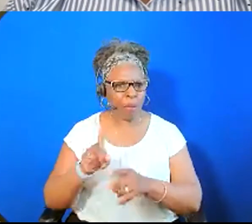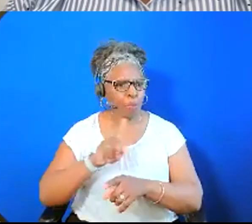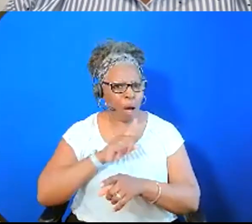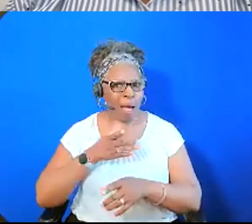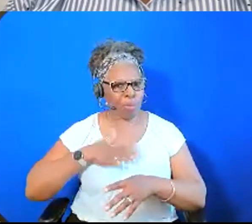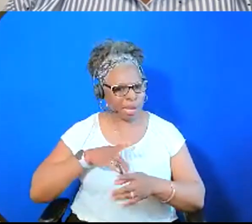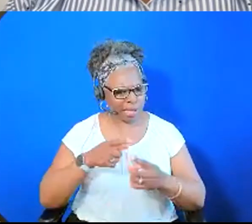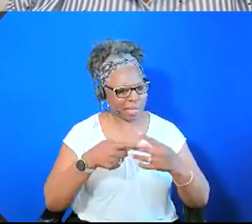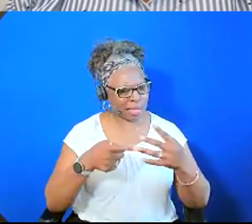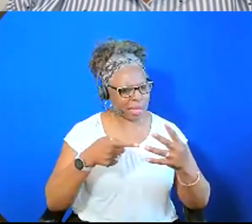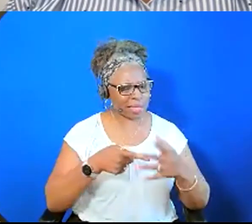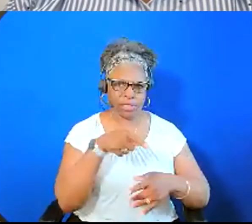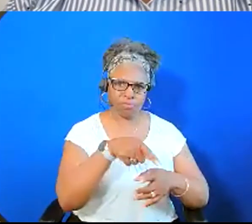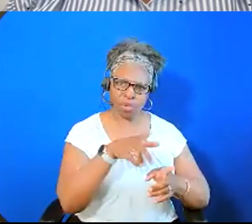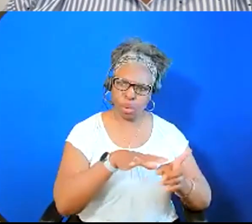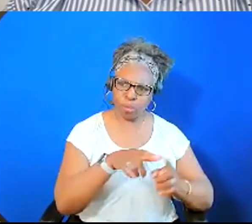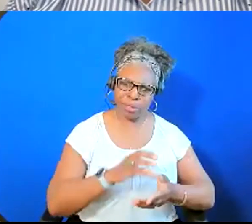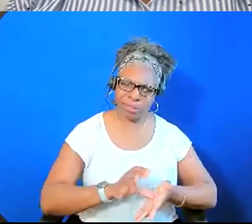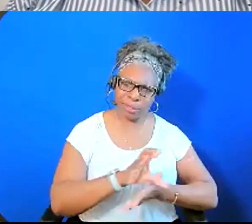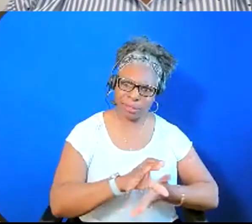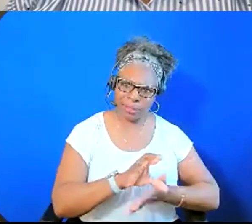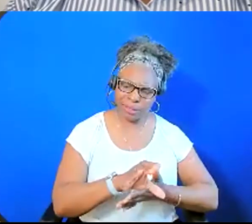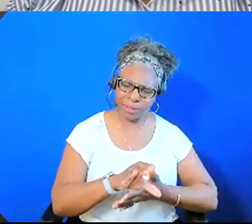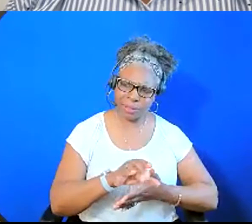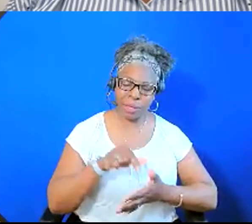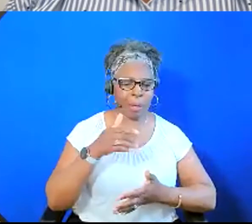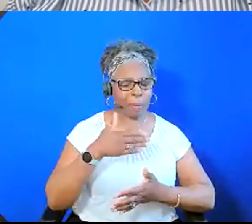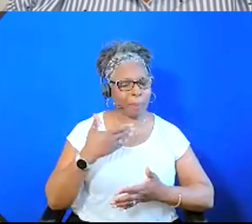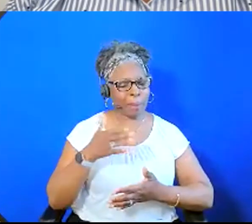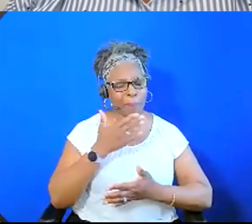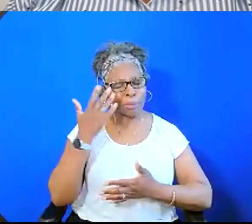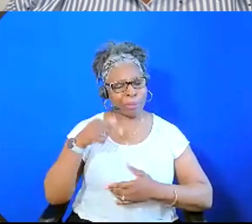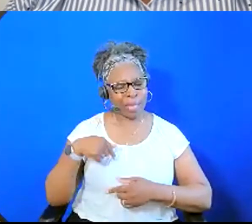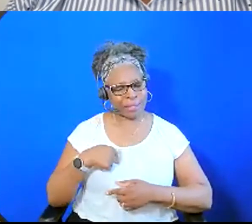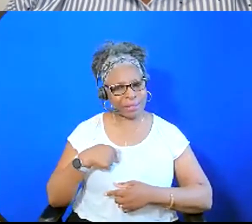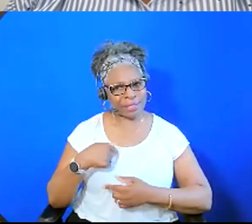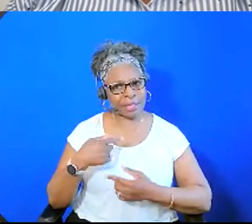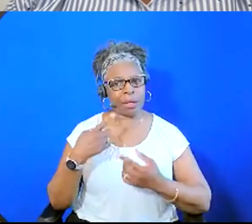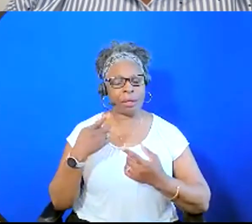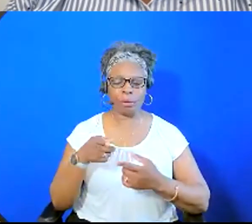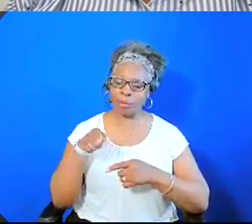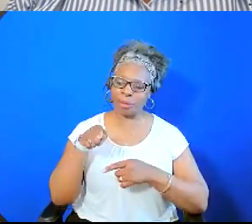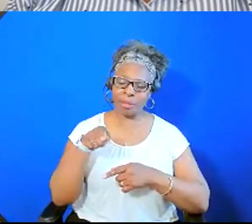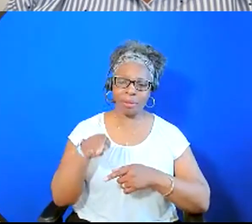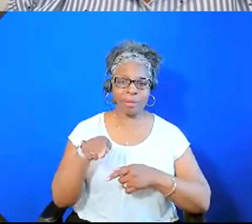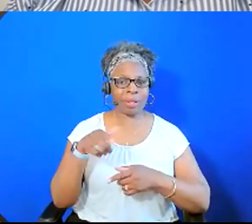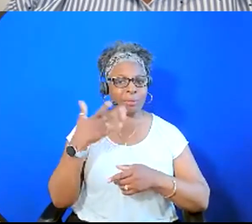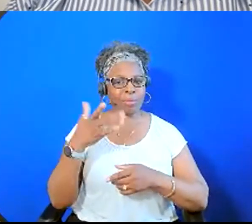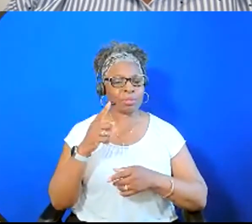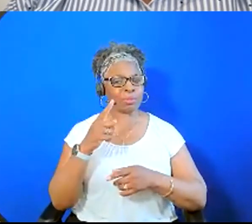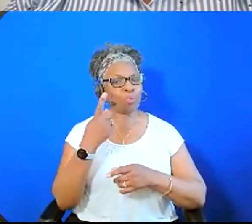final event, or like, there was many final events, but the institution wanted to have this one final, in its premises, it took a lot of